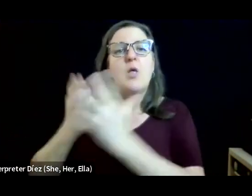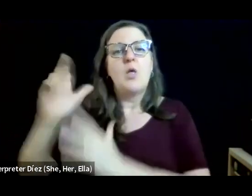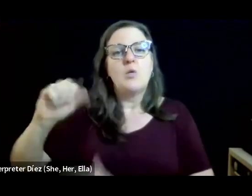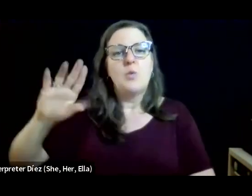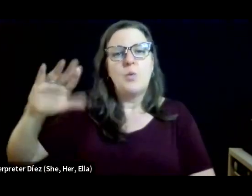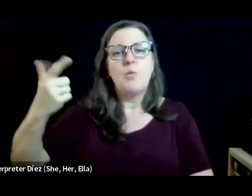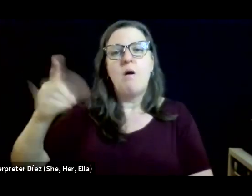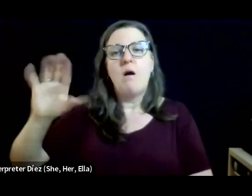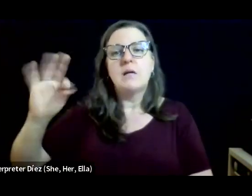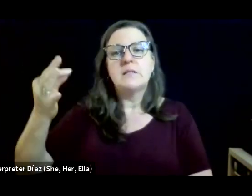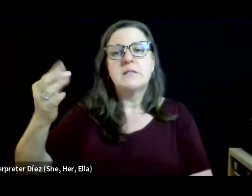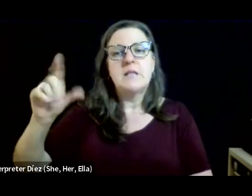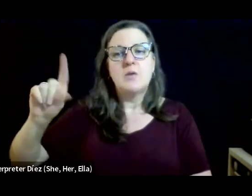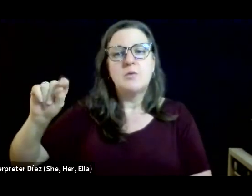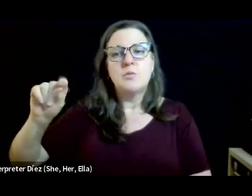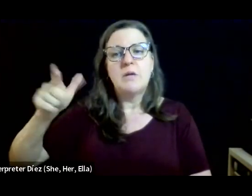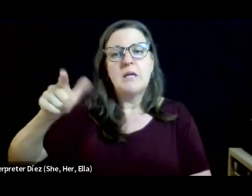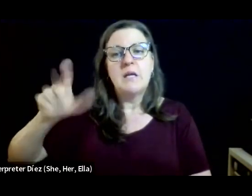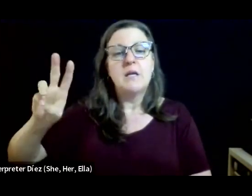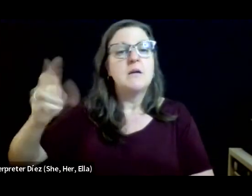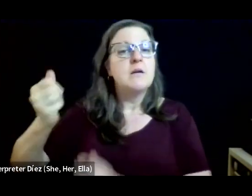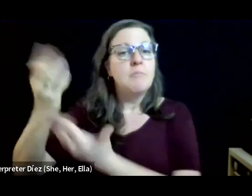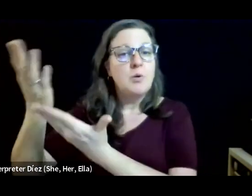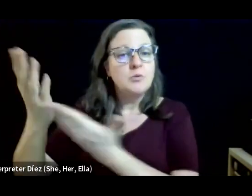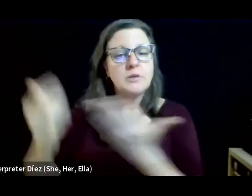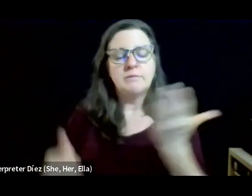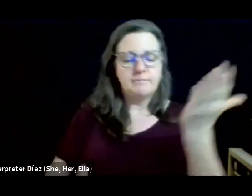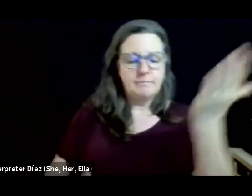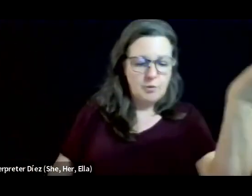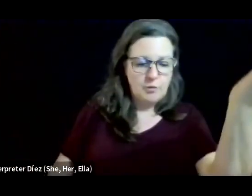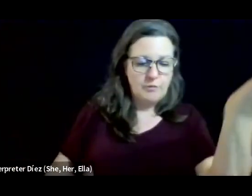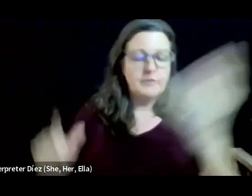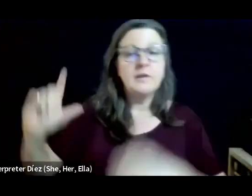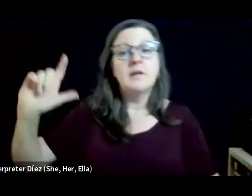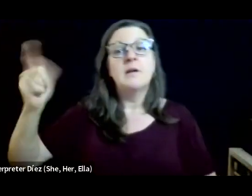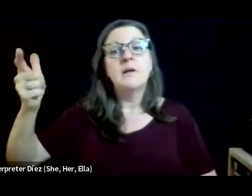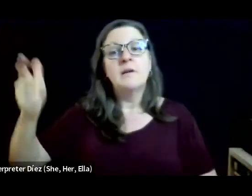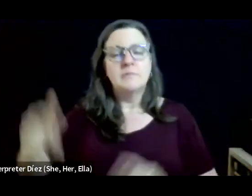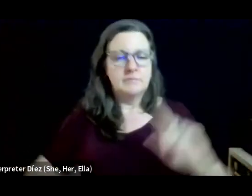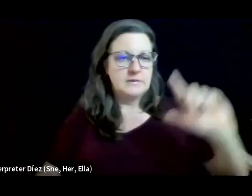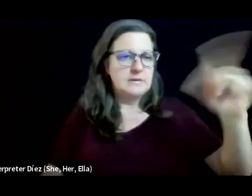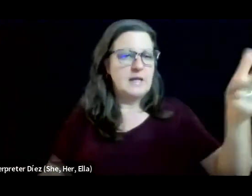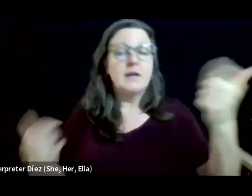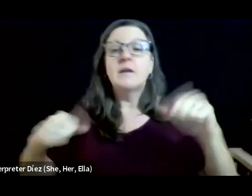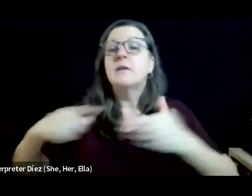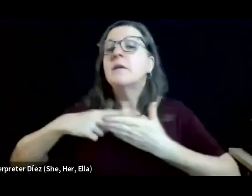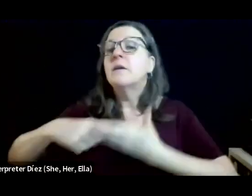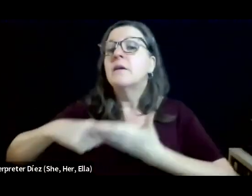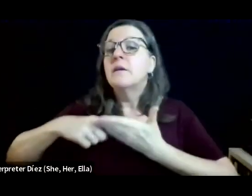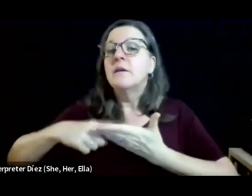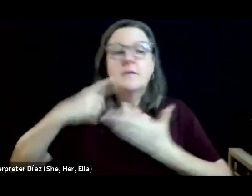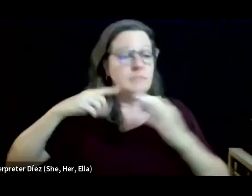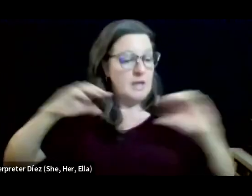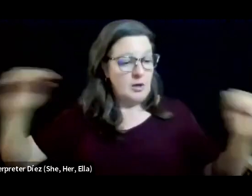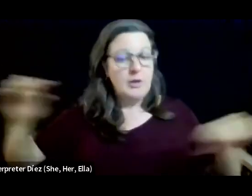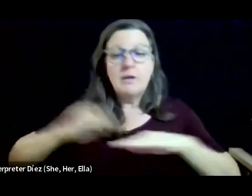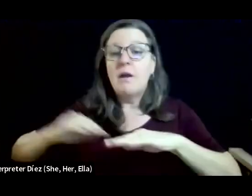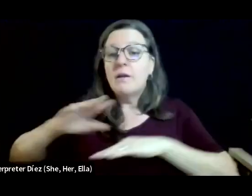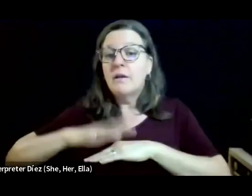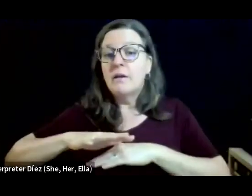2026. Is there a motion? So moved. Is there a second? [Second.] Any discussion? Hearing none advice? Approved.